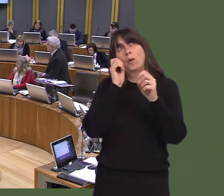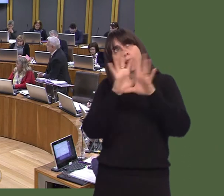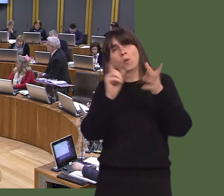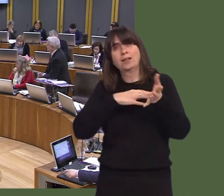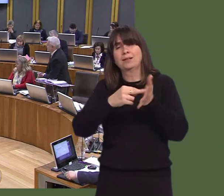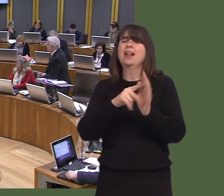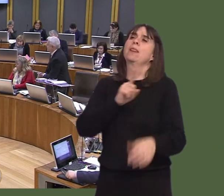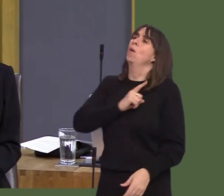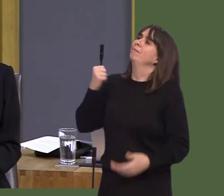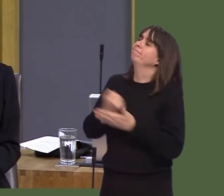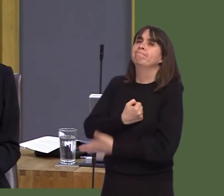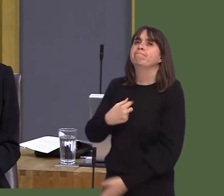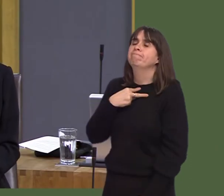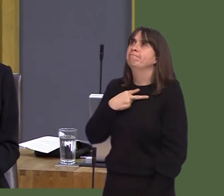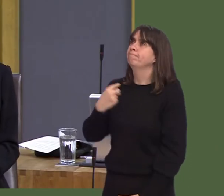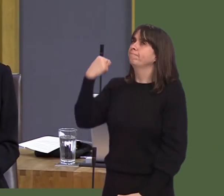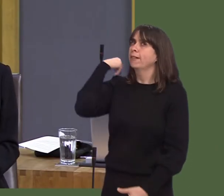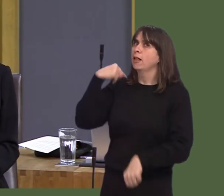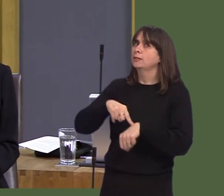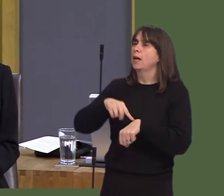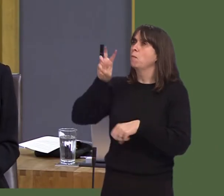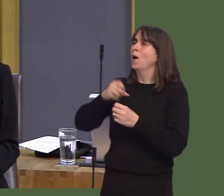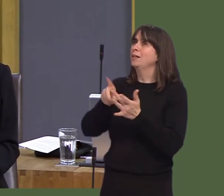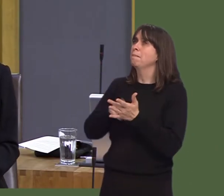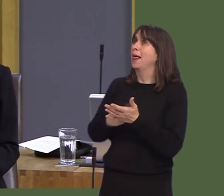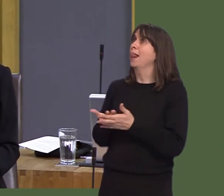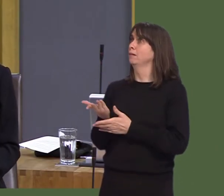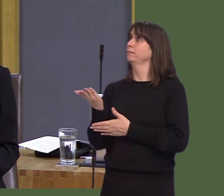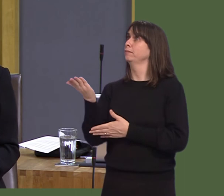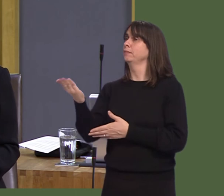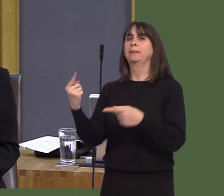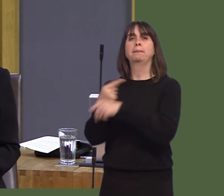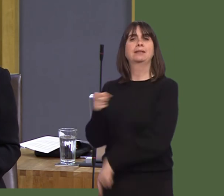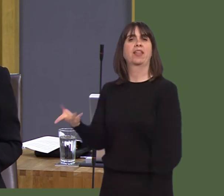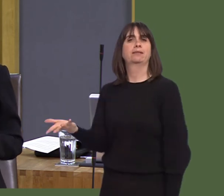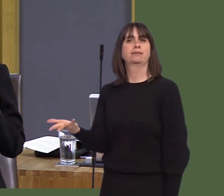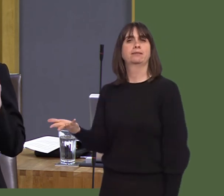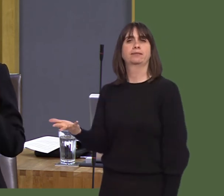Neil Hamilton AM: The First Minister knows that for every success there are masses of failures.